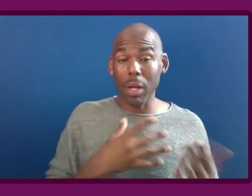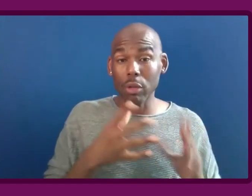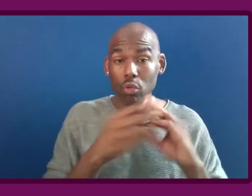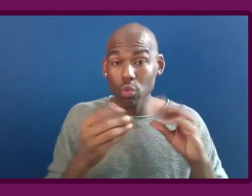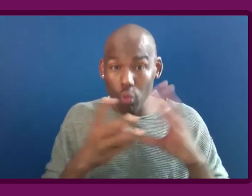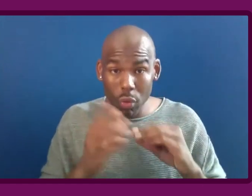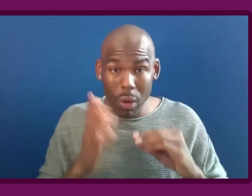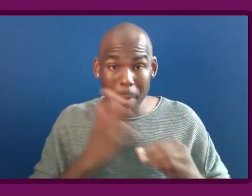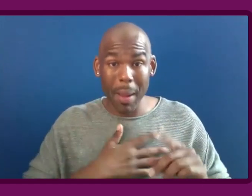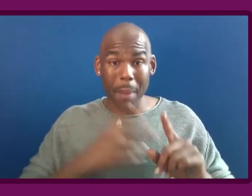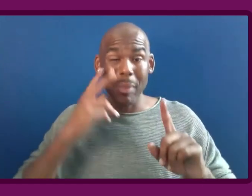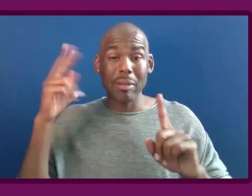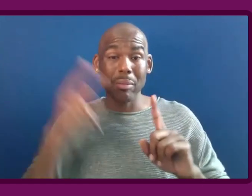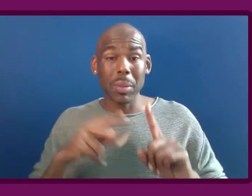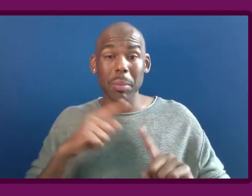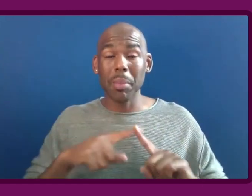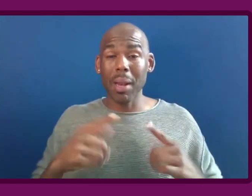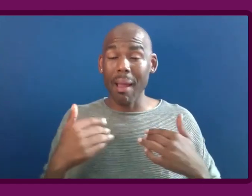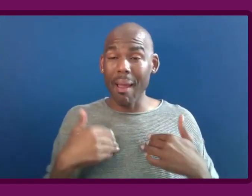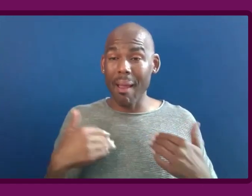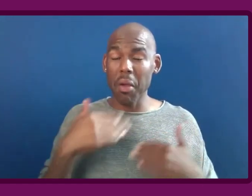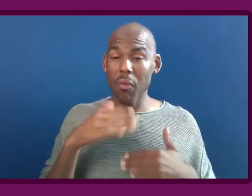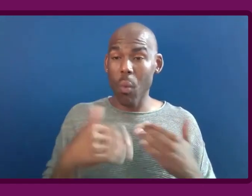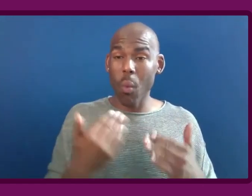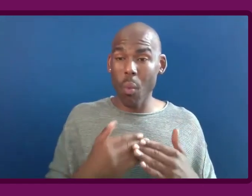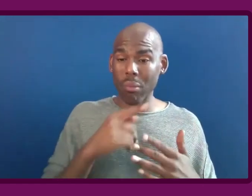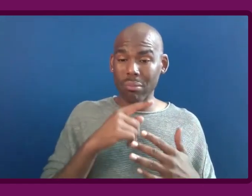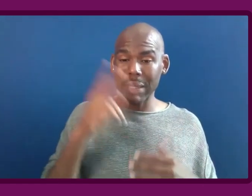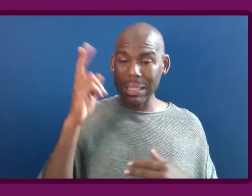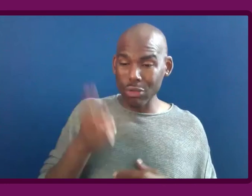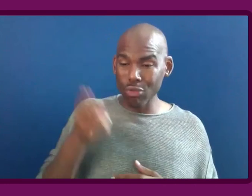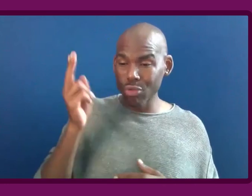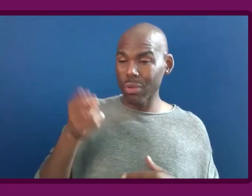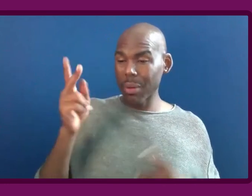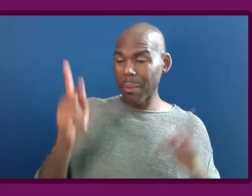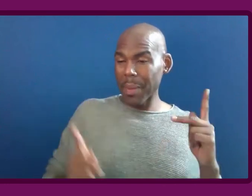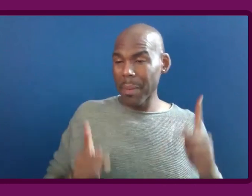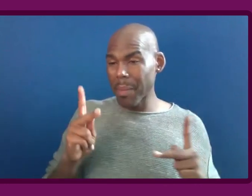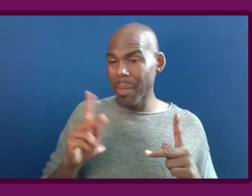see it, with other women with disabilities in Mexico, to understand the power that we have,